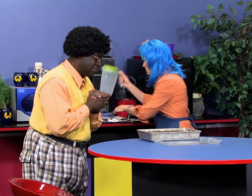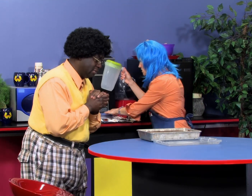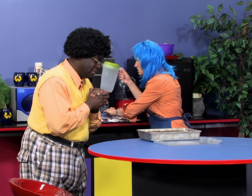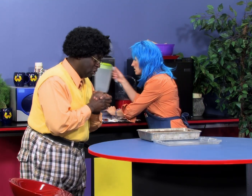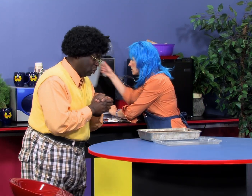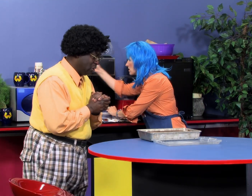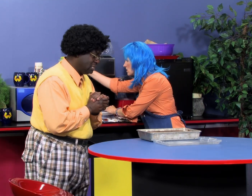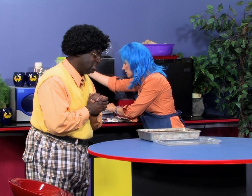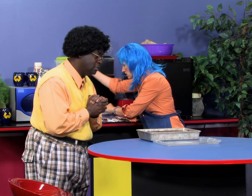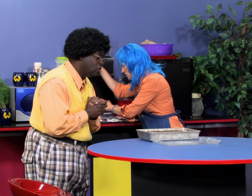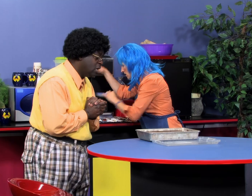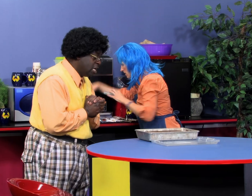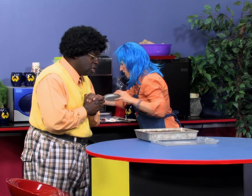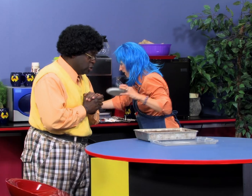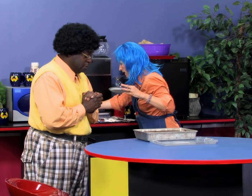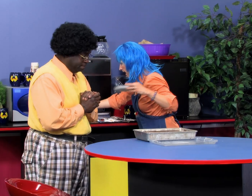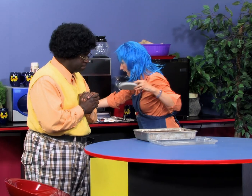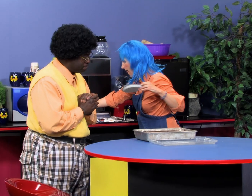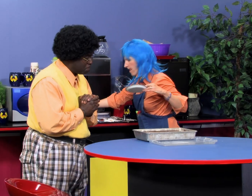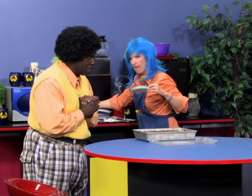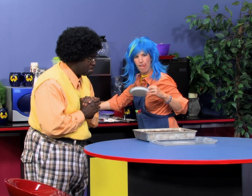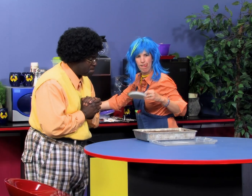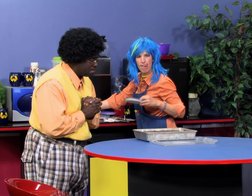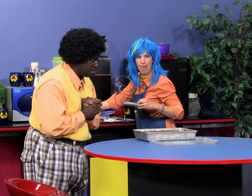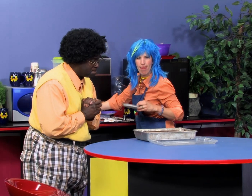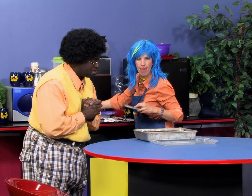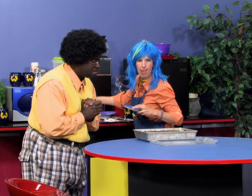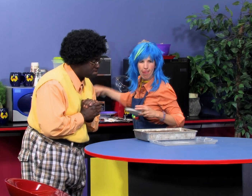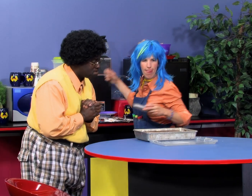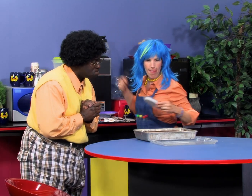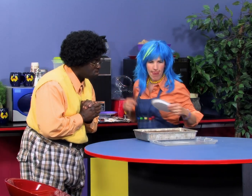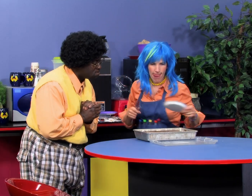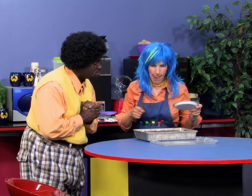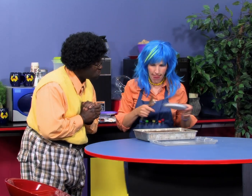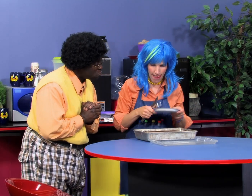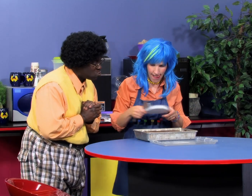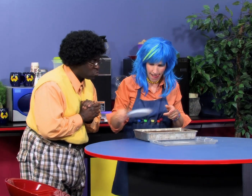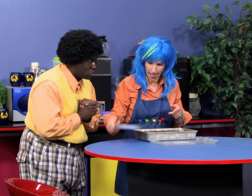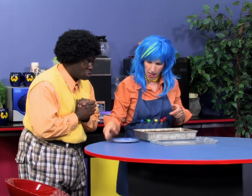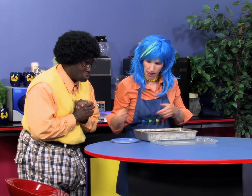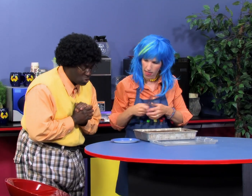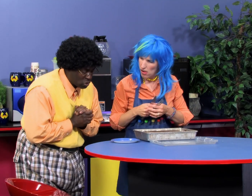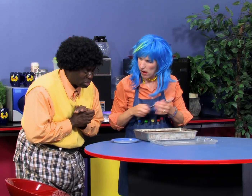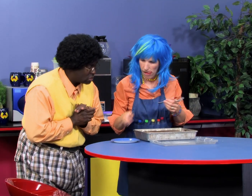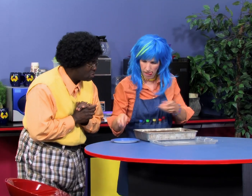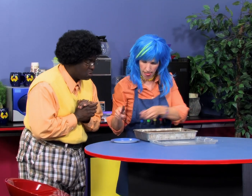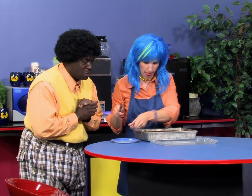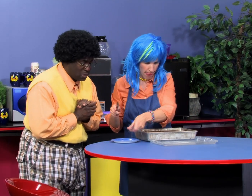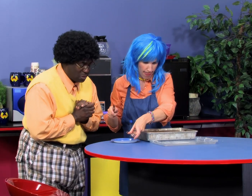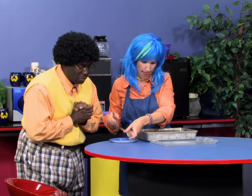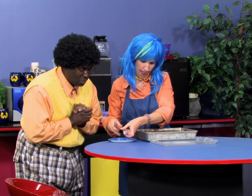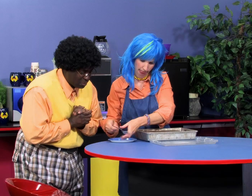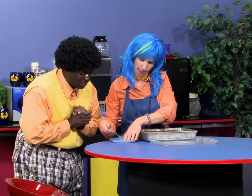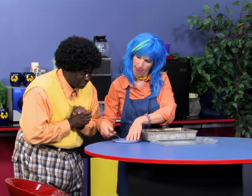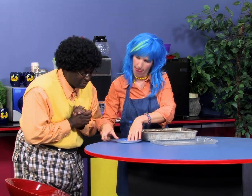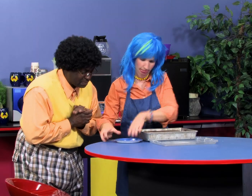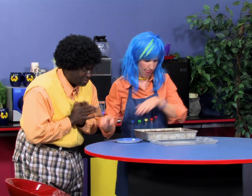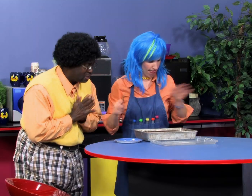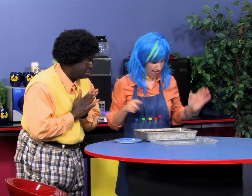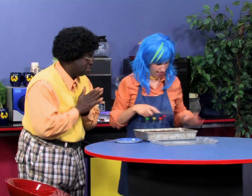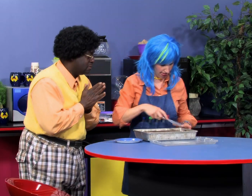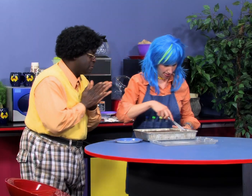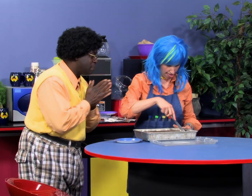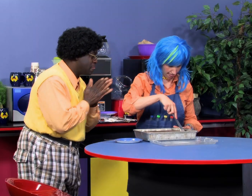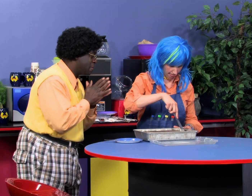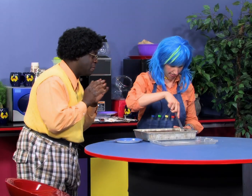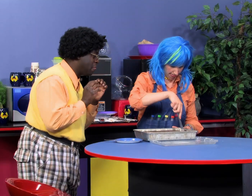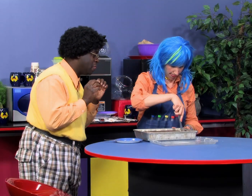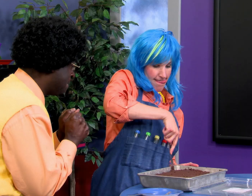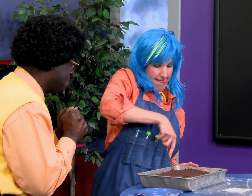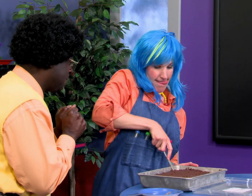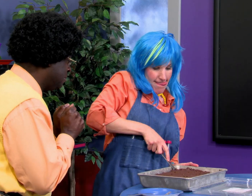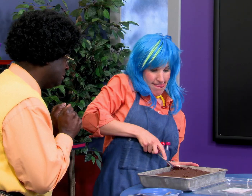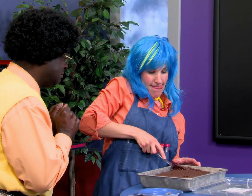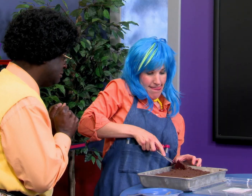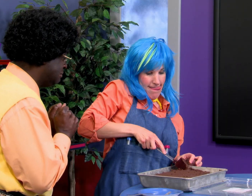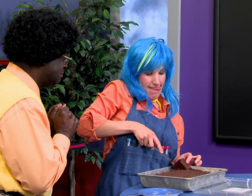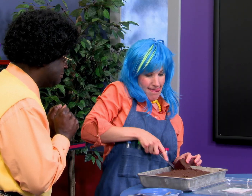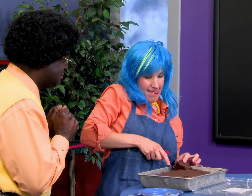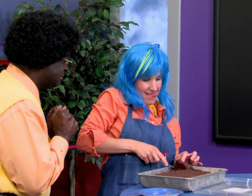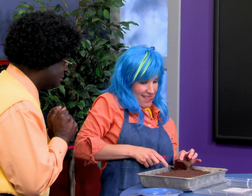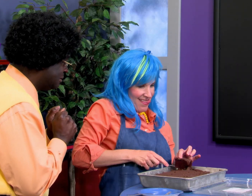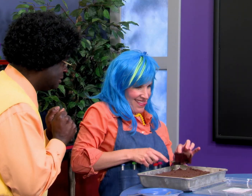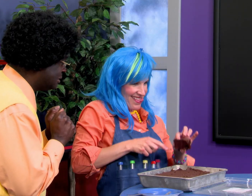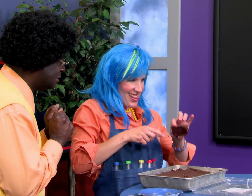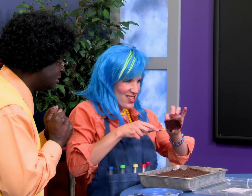[BEEPING]